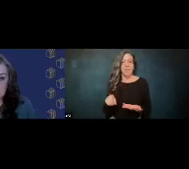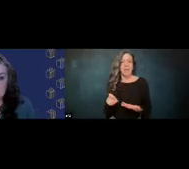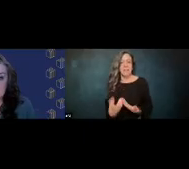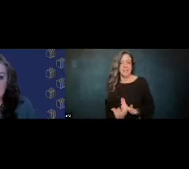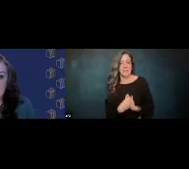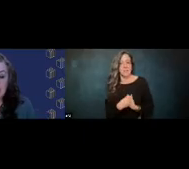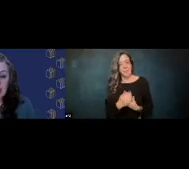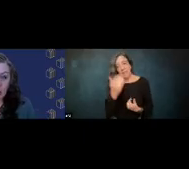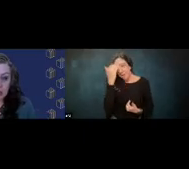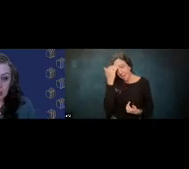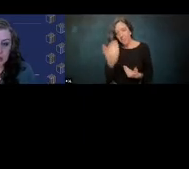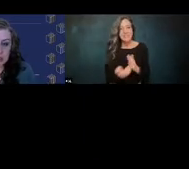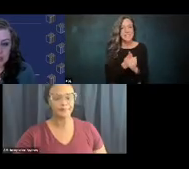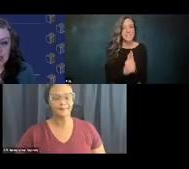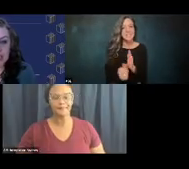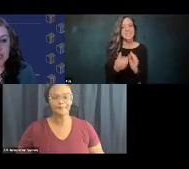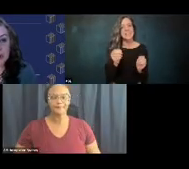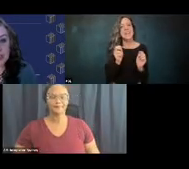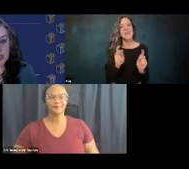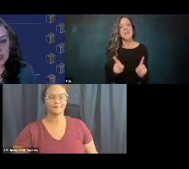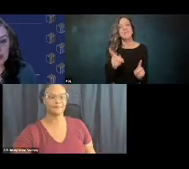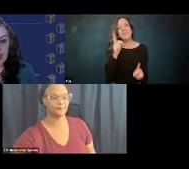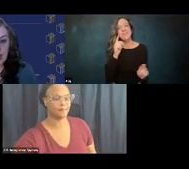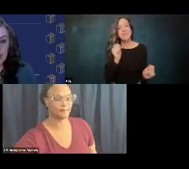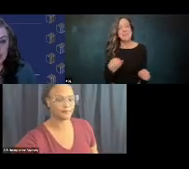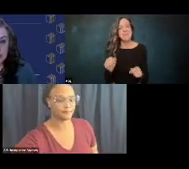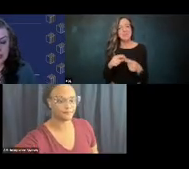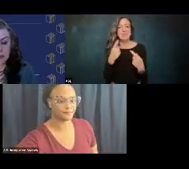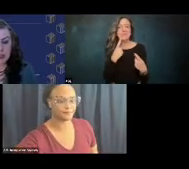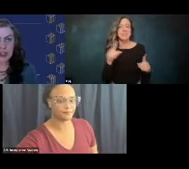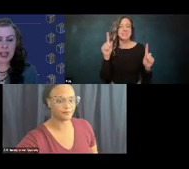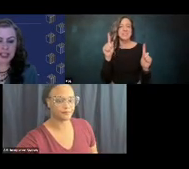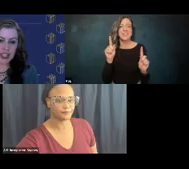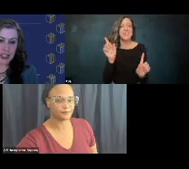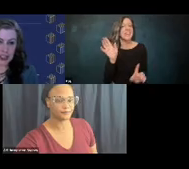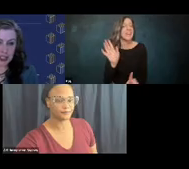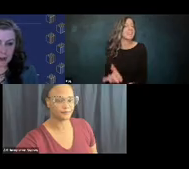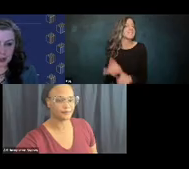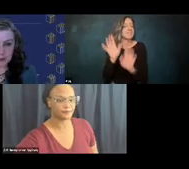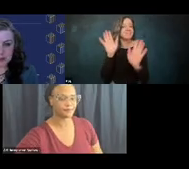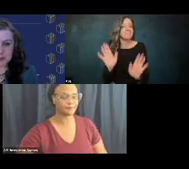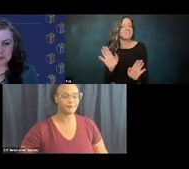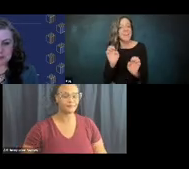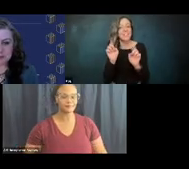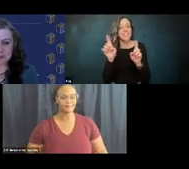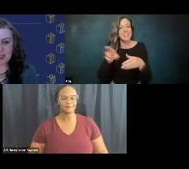skills, and opportunities to achieve educ exceptional educational outcomes.